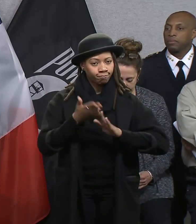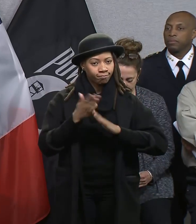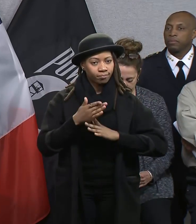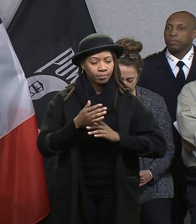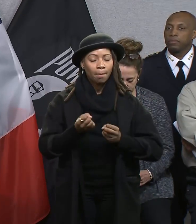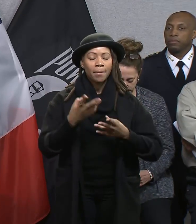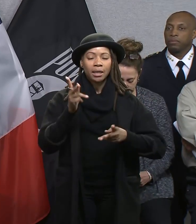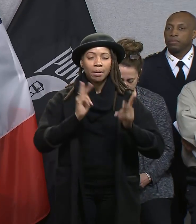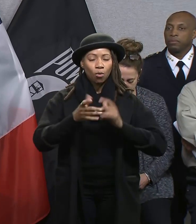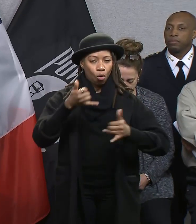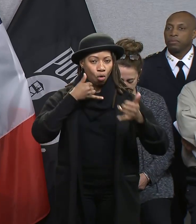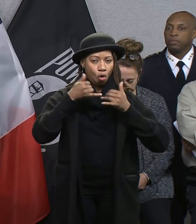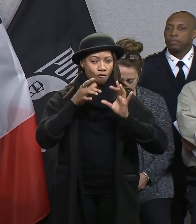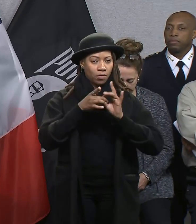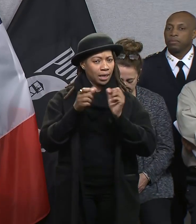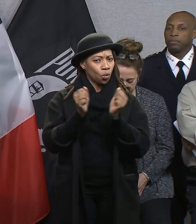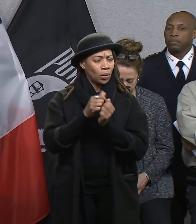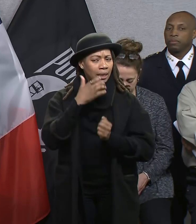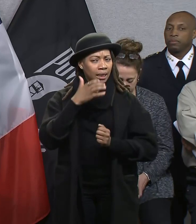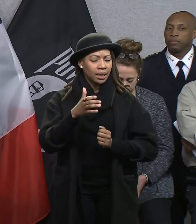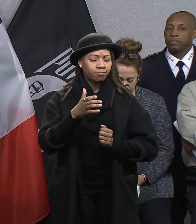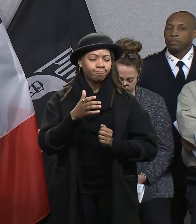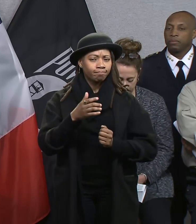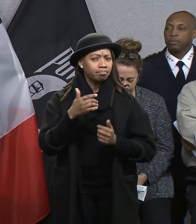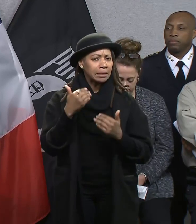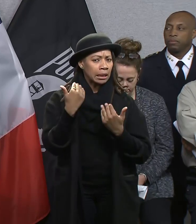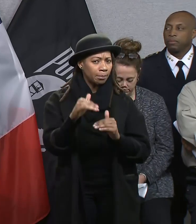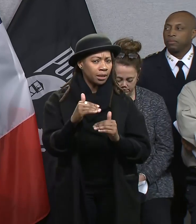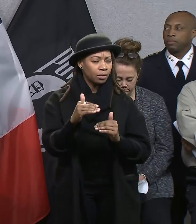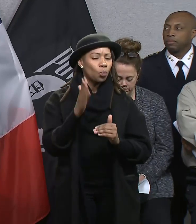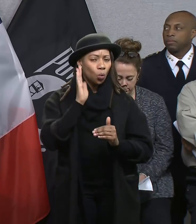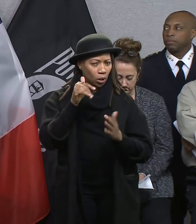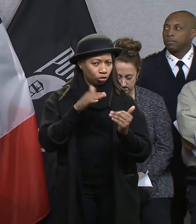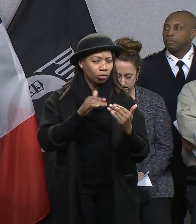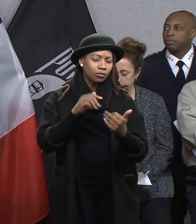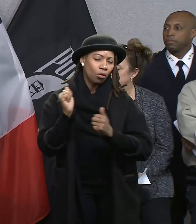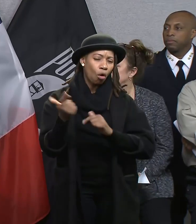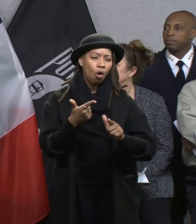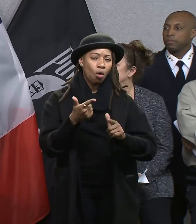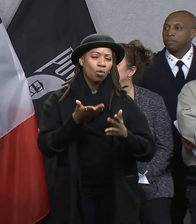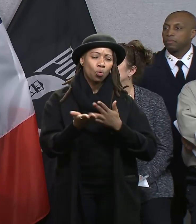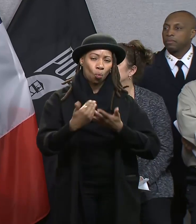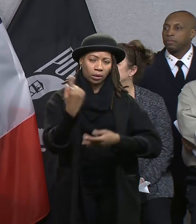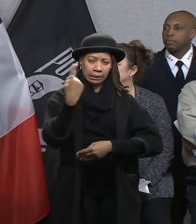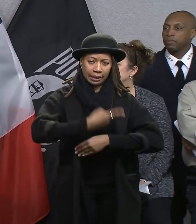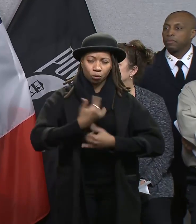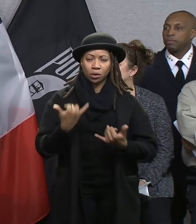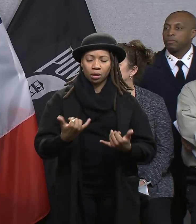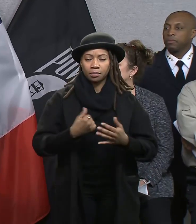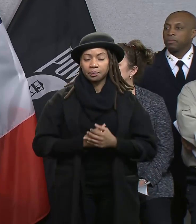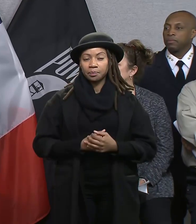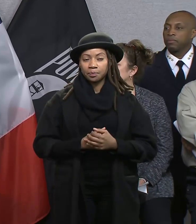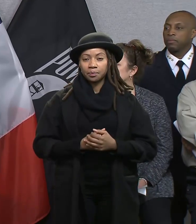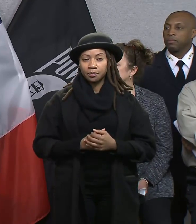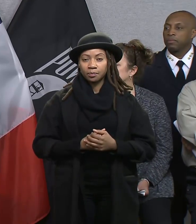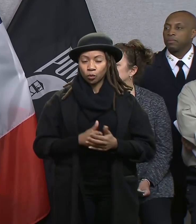PUBLIC HOUSING, THE COMMAND